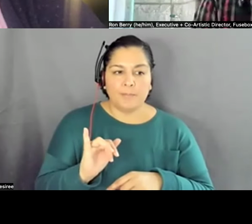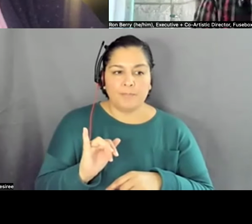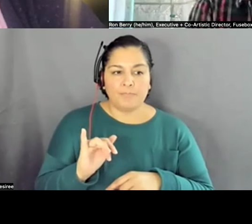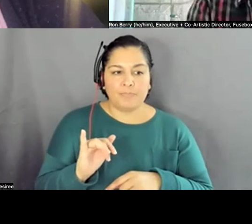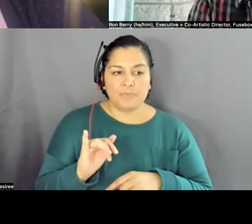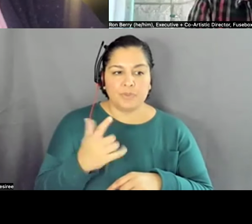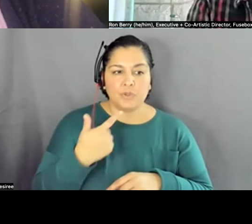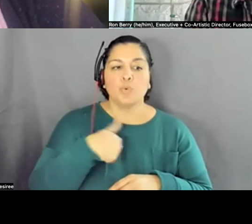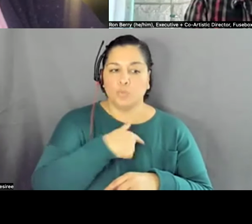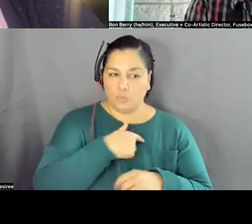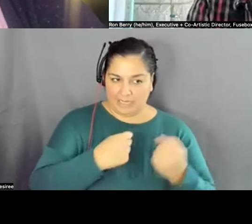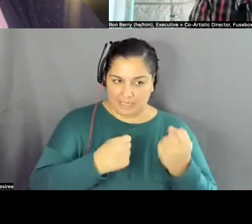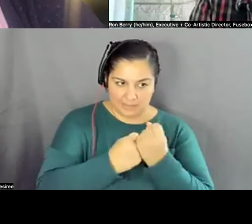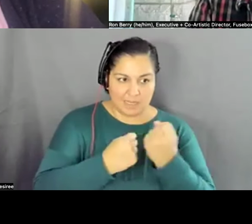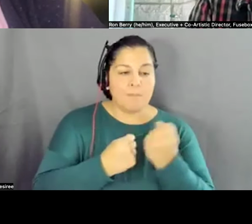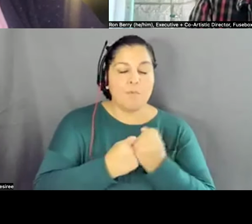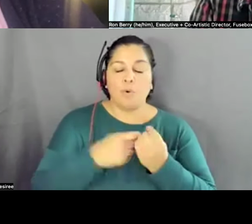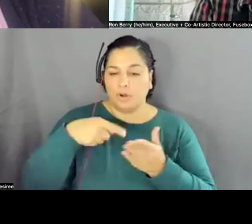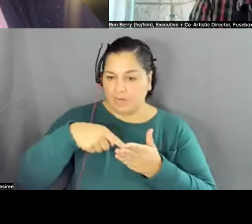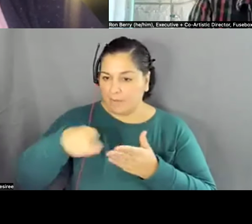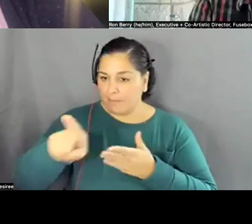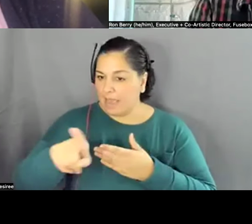we support and pay every person that is involved.